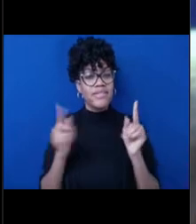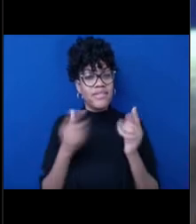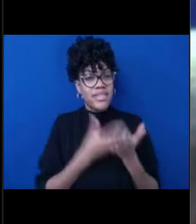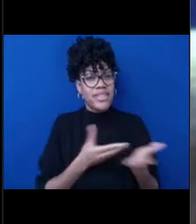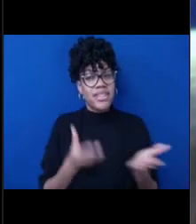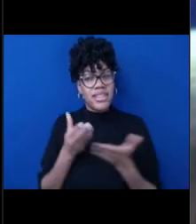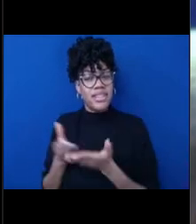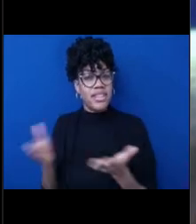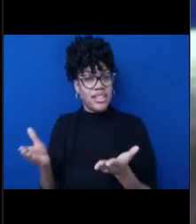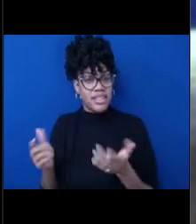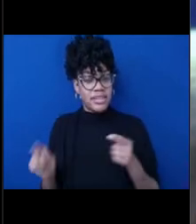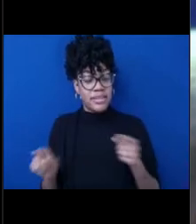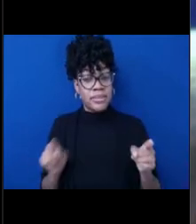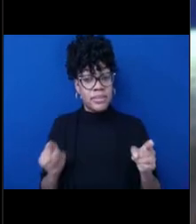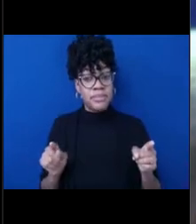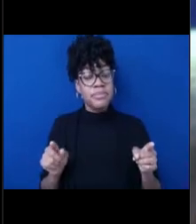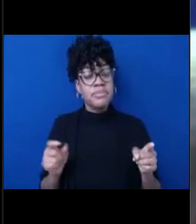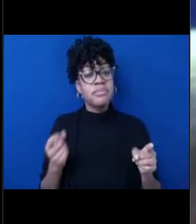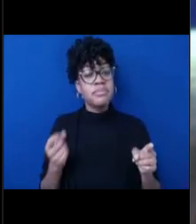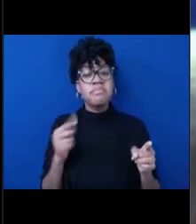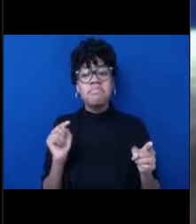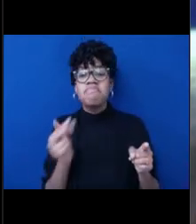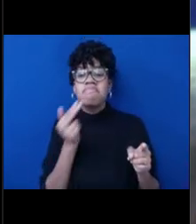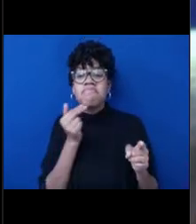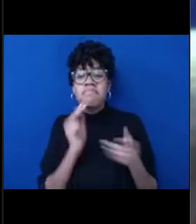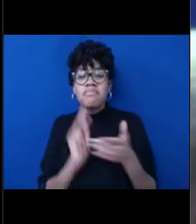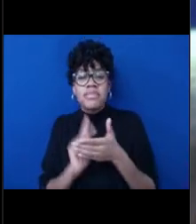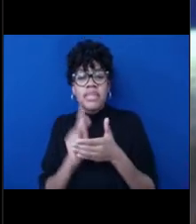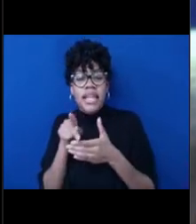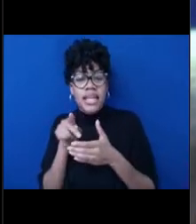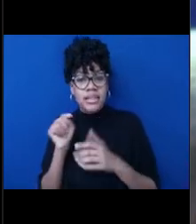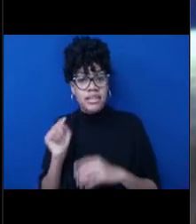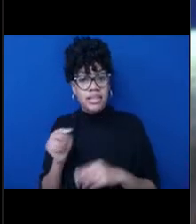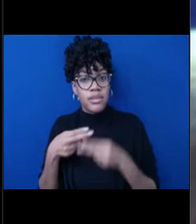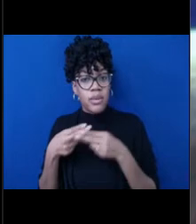This tiny ocean plant, or alga, is called zooxanthellae.